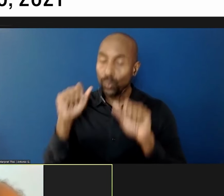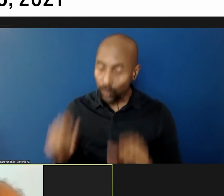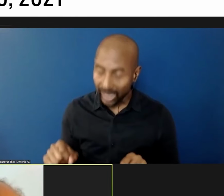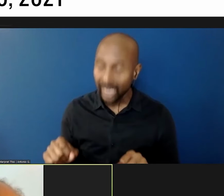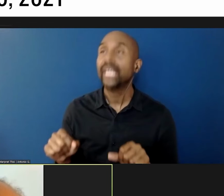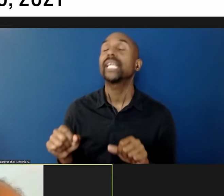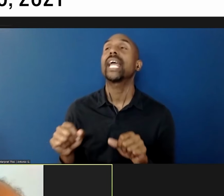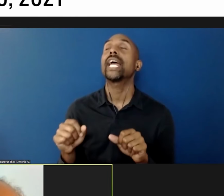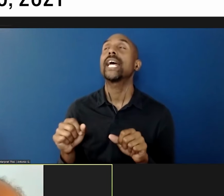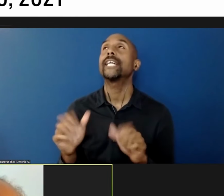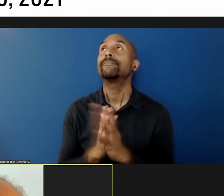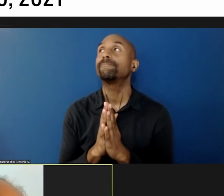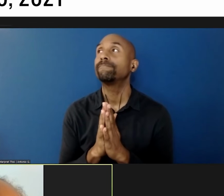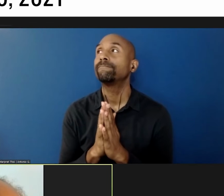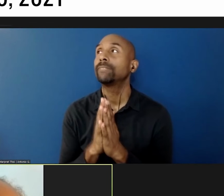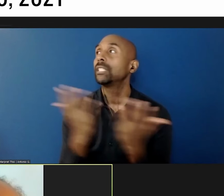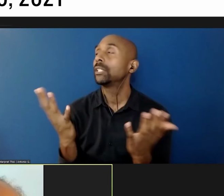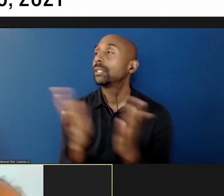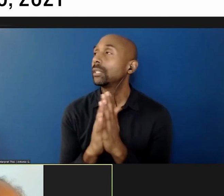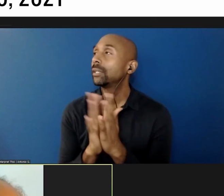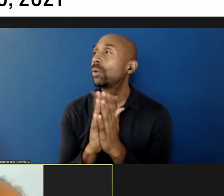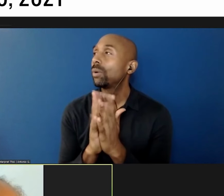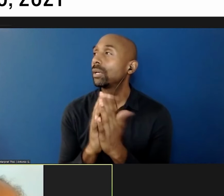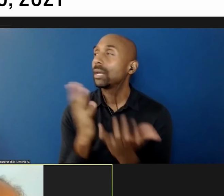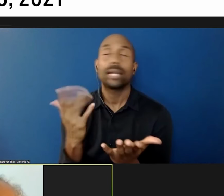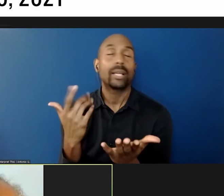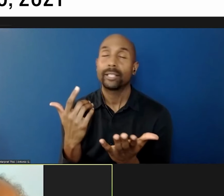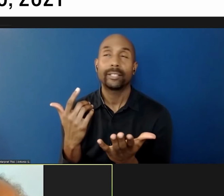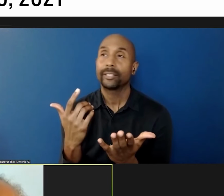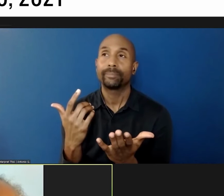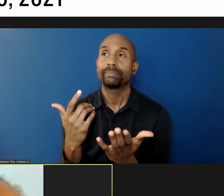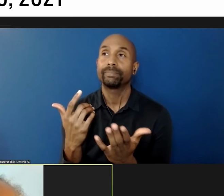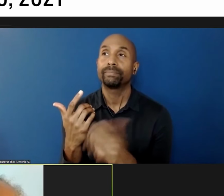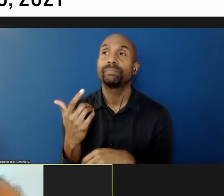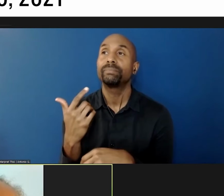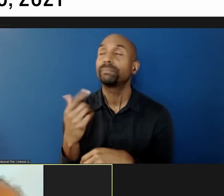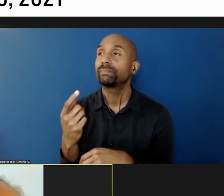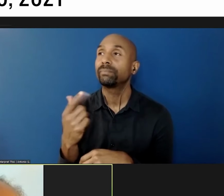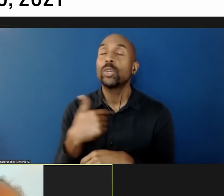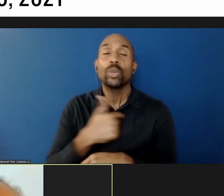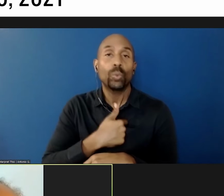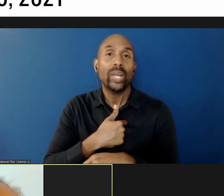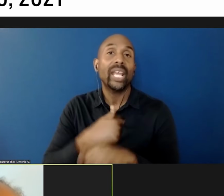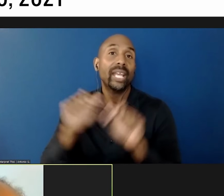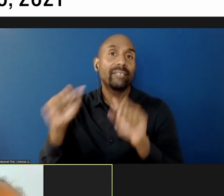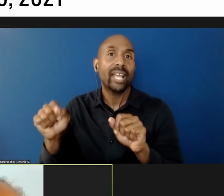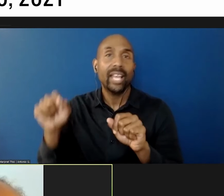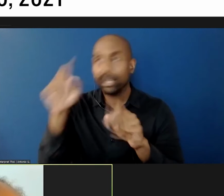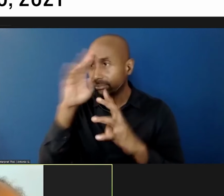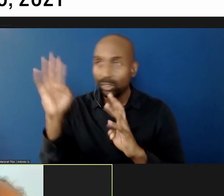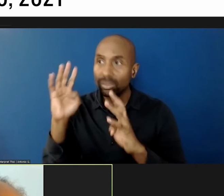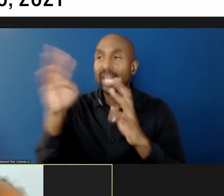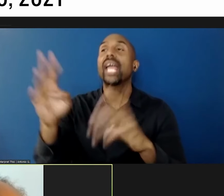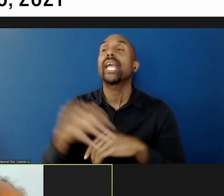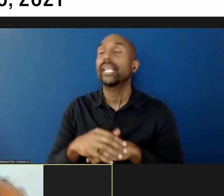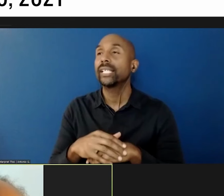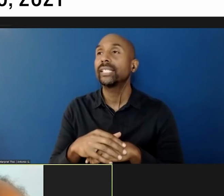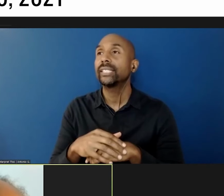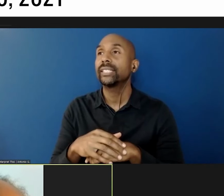with things and whatnot and designing and certainly these webinars are a great response,